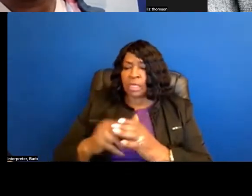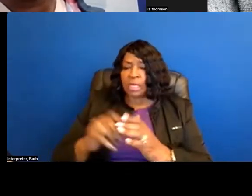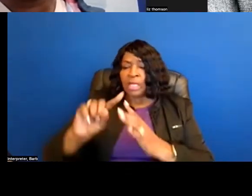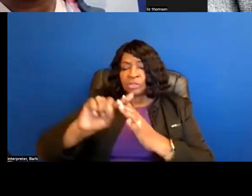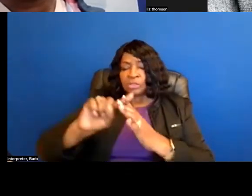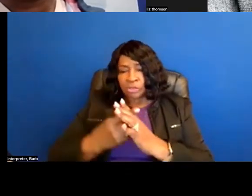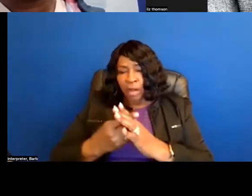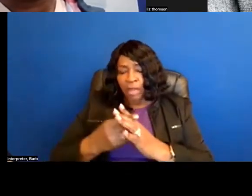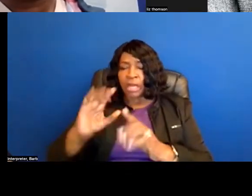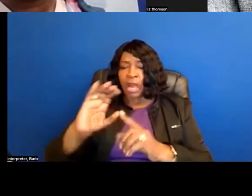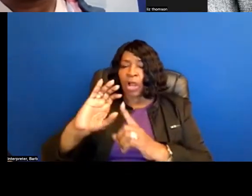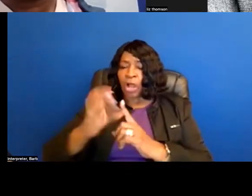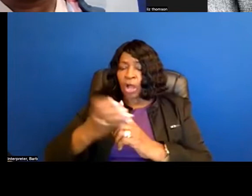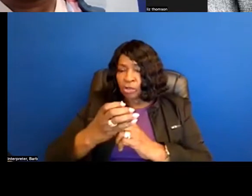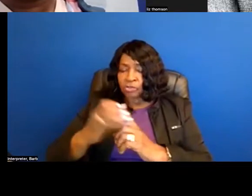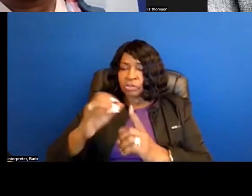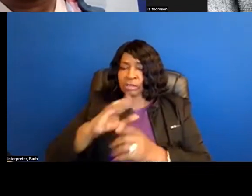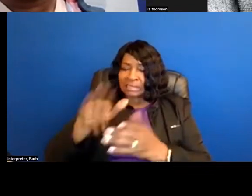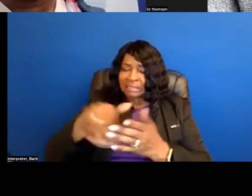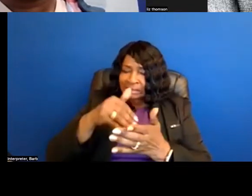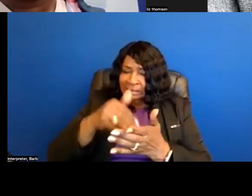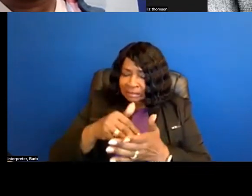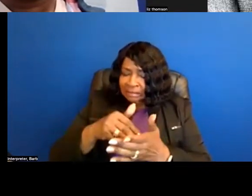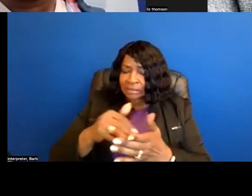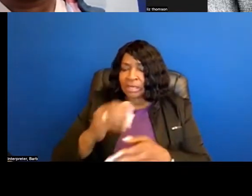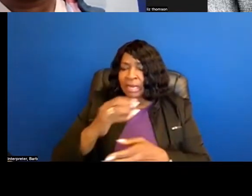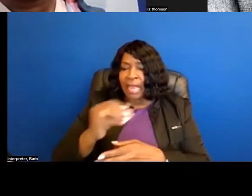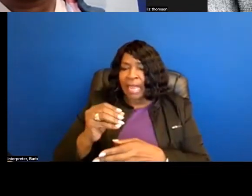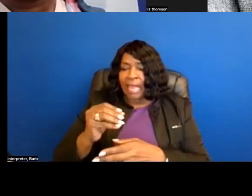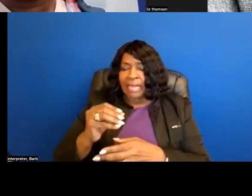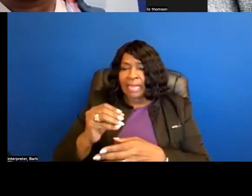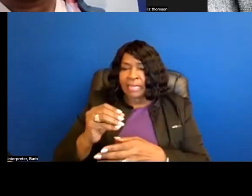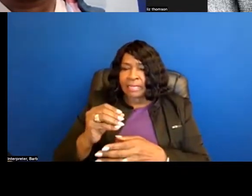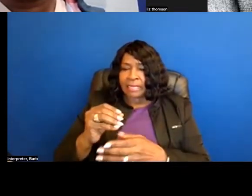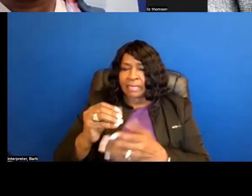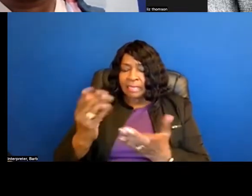and having to really drip the faucet to get people to know and onboard.